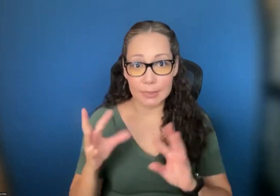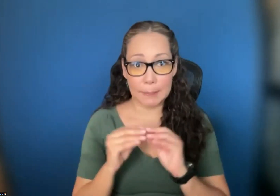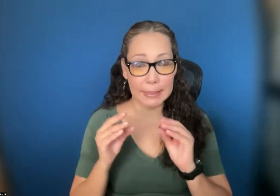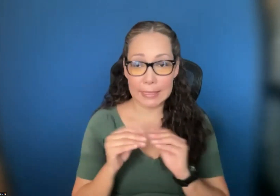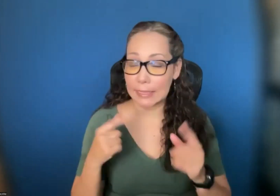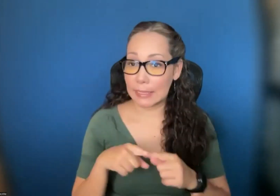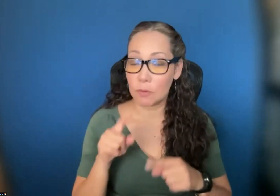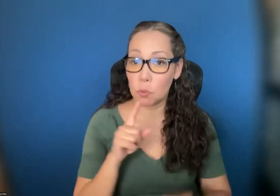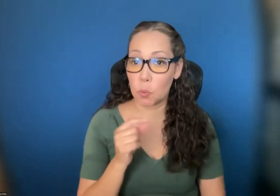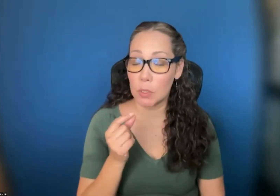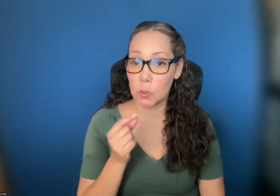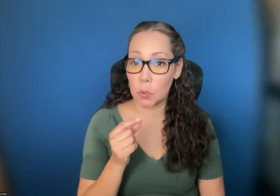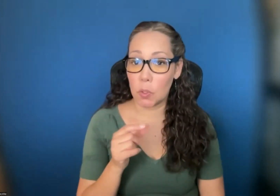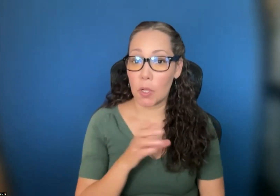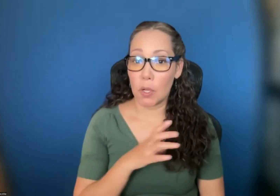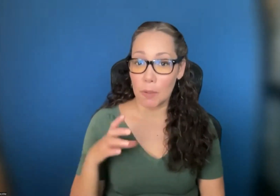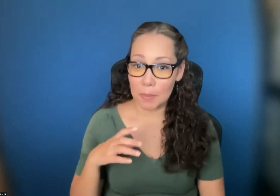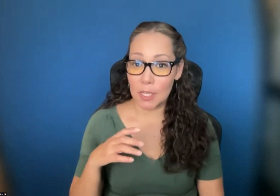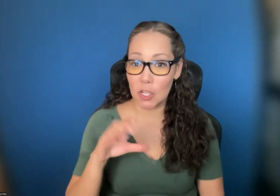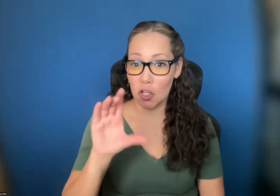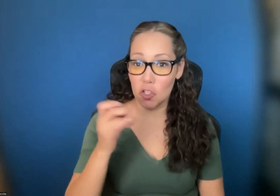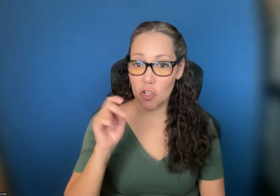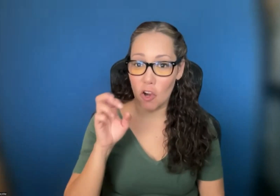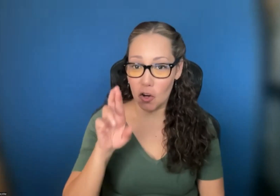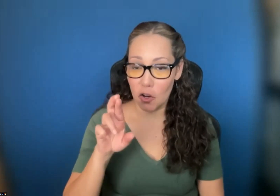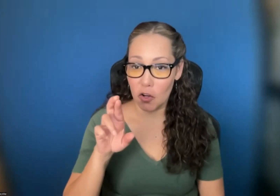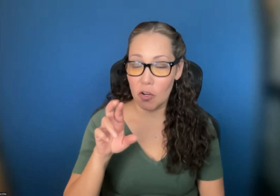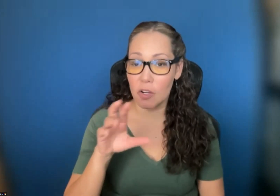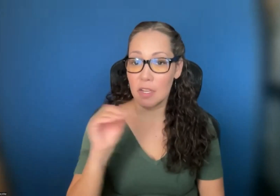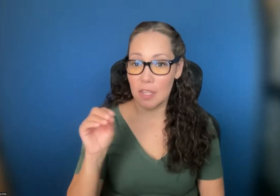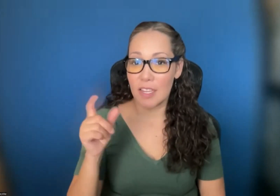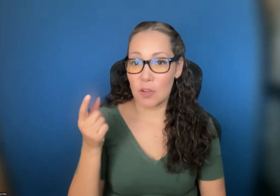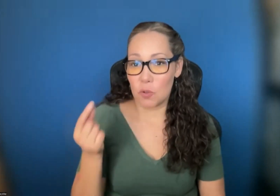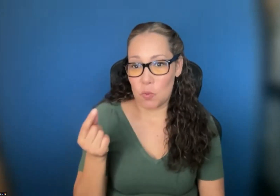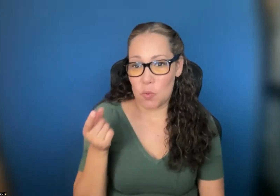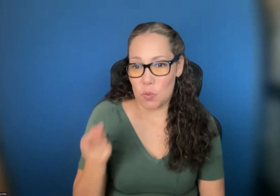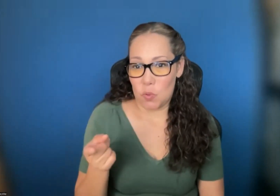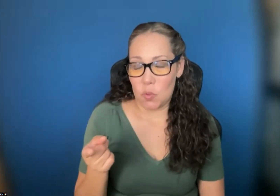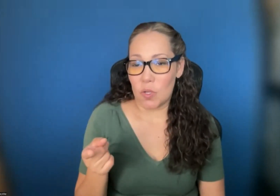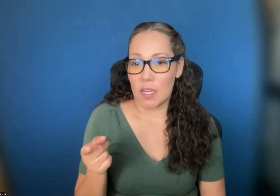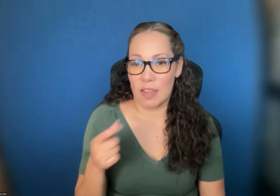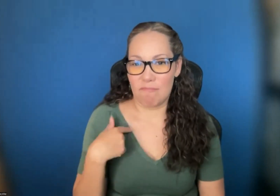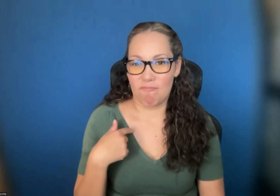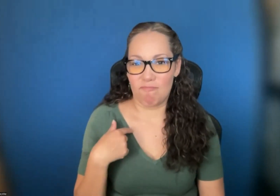Charter uh our co-chairs for the committee are selected on an annual uh State fiscal year basis